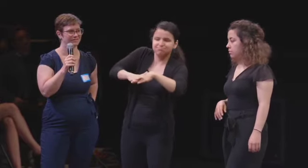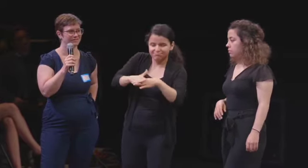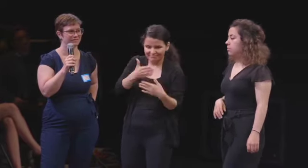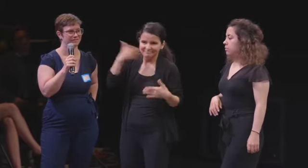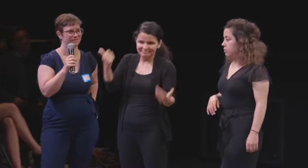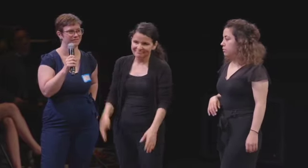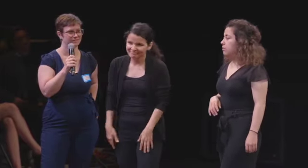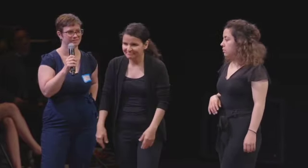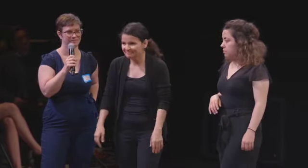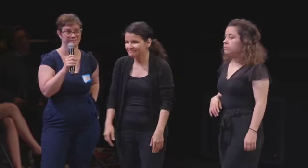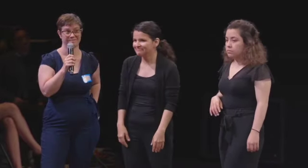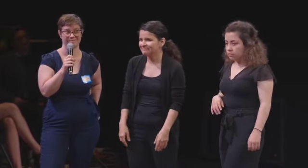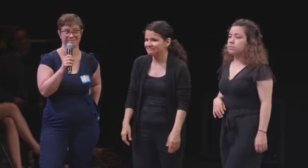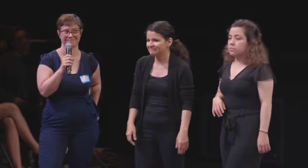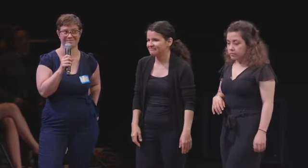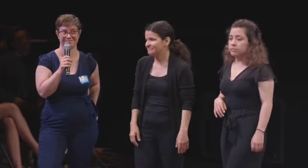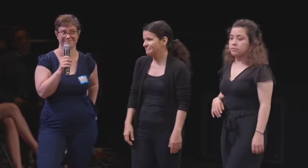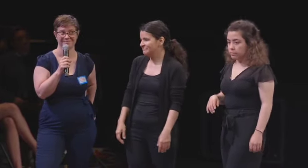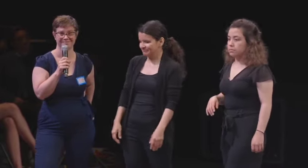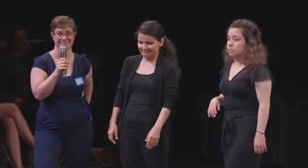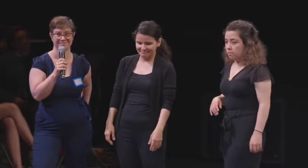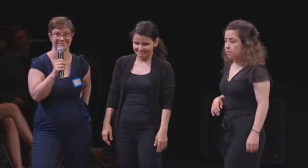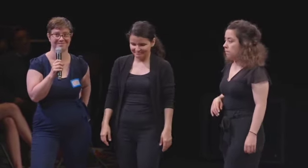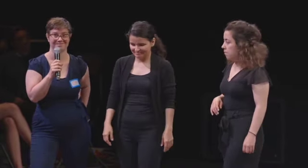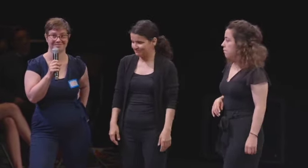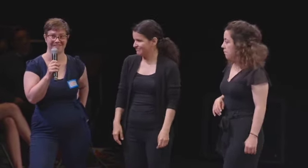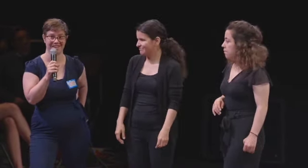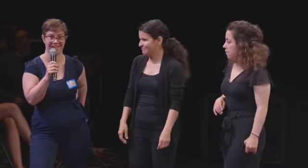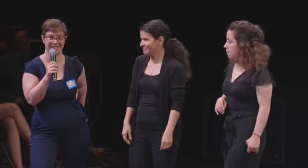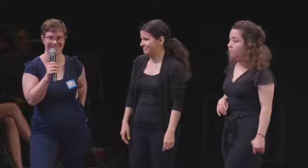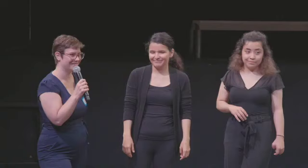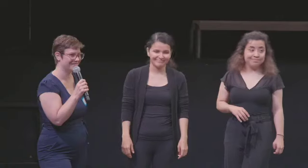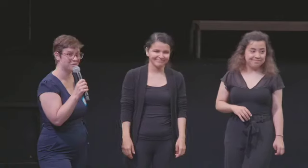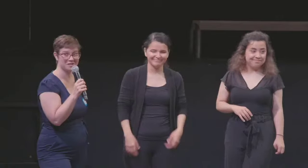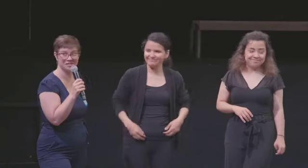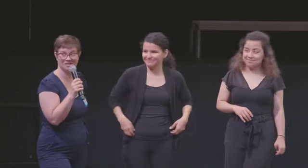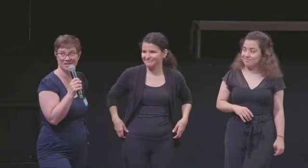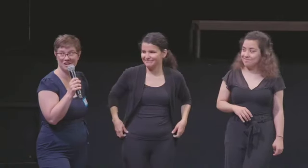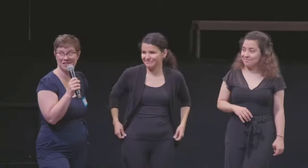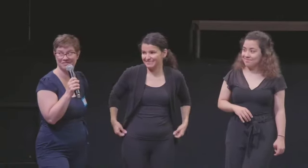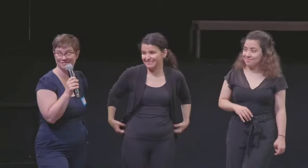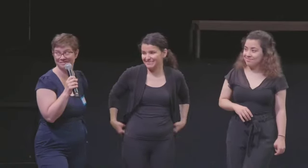am I gonna look over here at the interpreters or am I gonna look over here at the actors? Yeah. So we just, you know